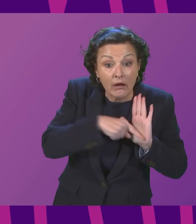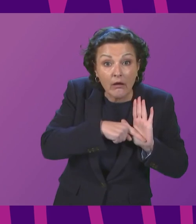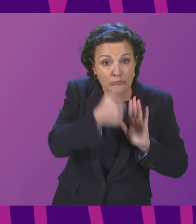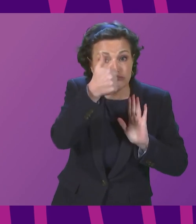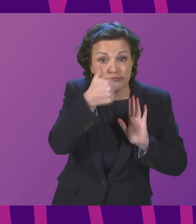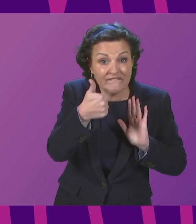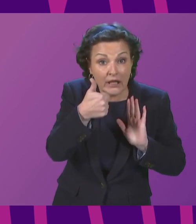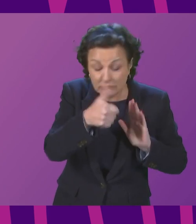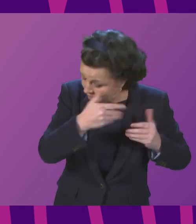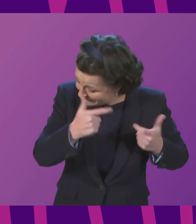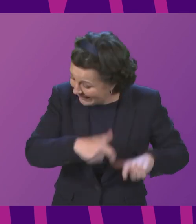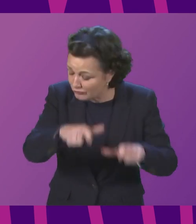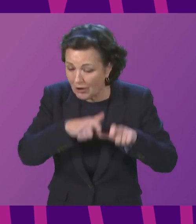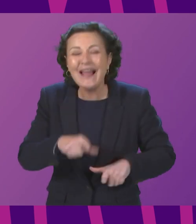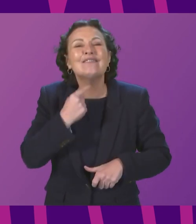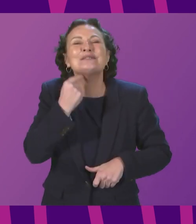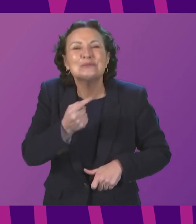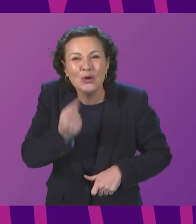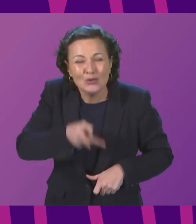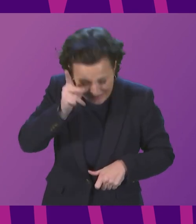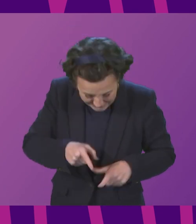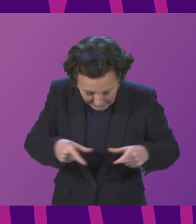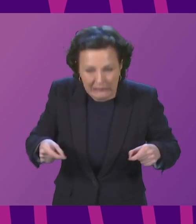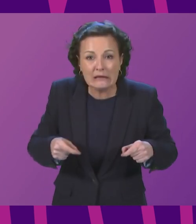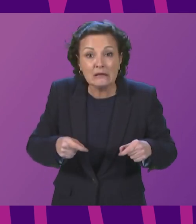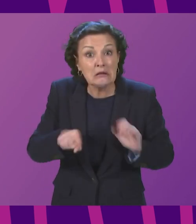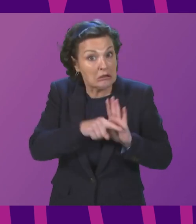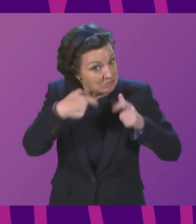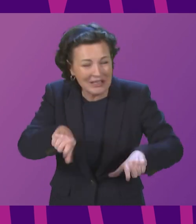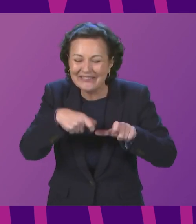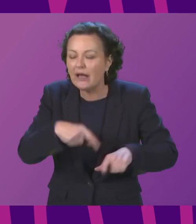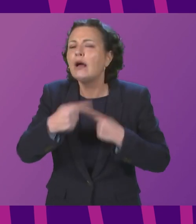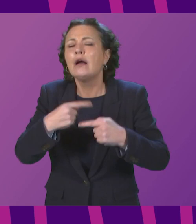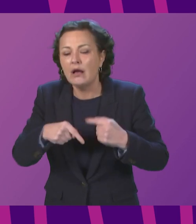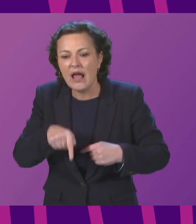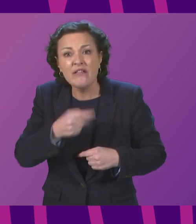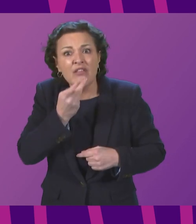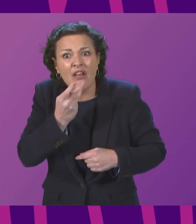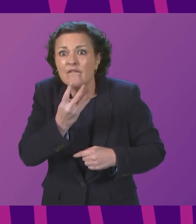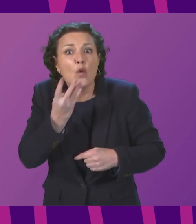you have to start isolation. Again, we have considered that carefully, and we think that